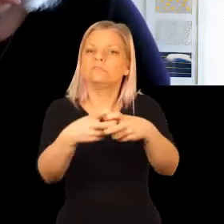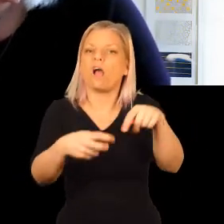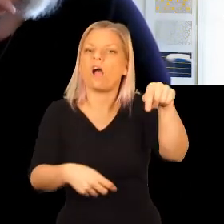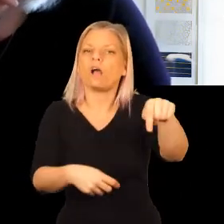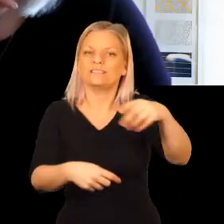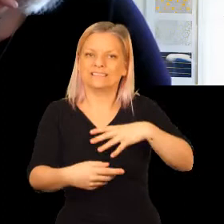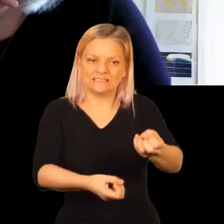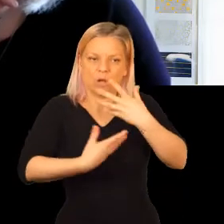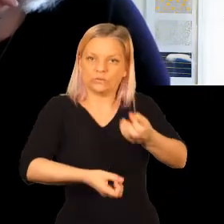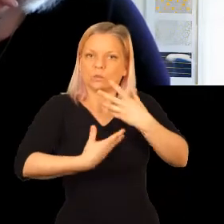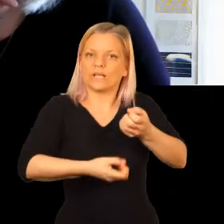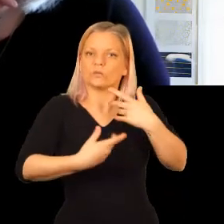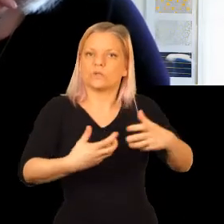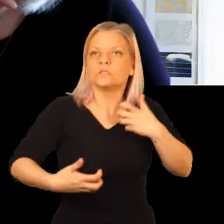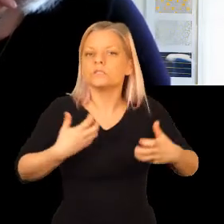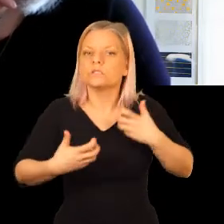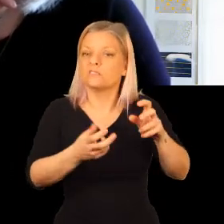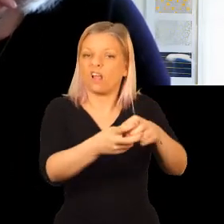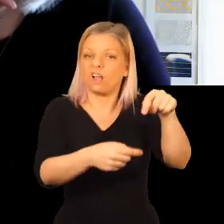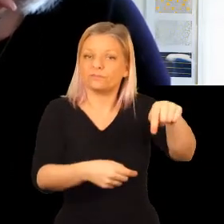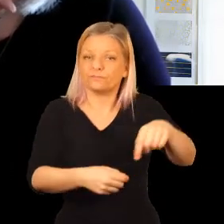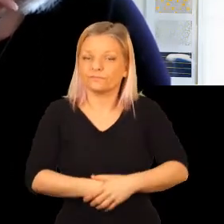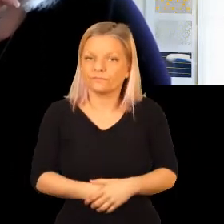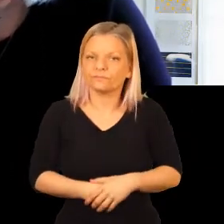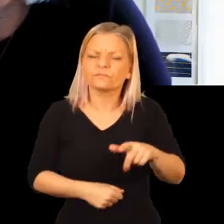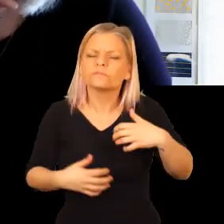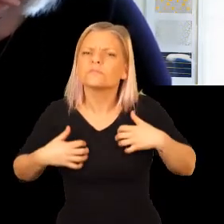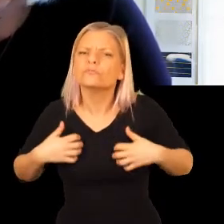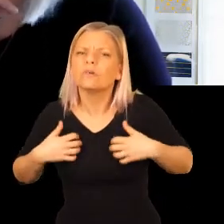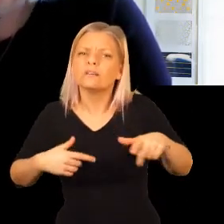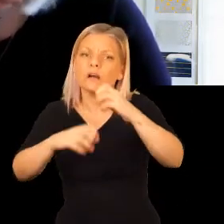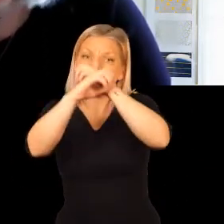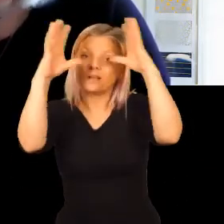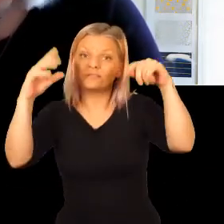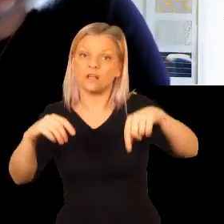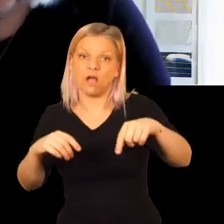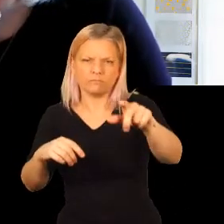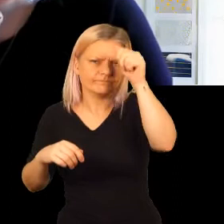because frustrated because people won't change or you know they're so stacking and it's interesting